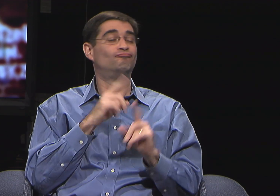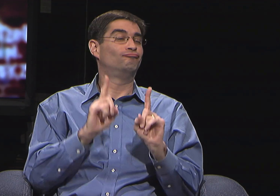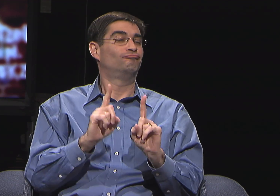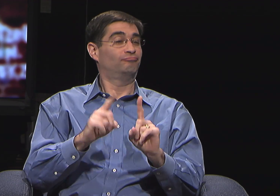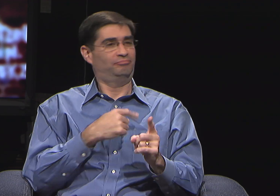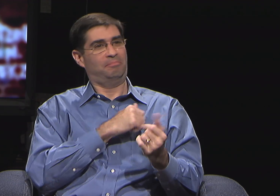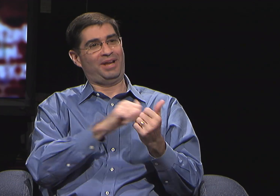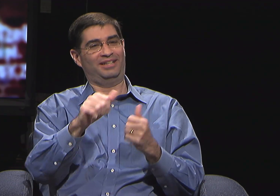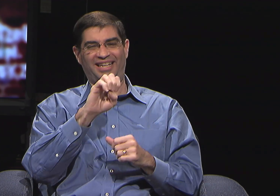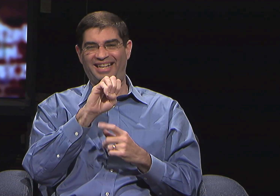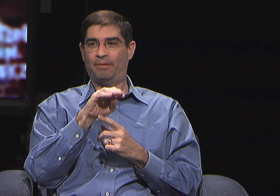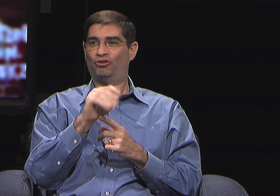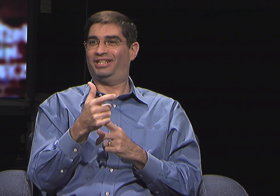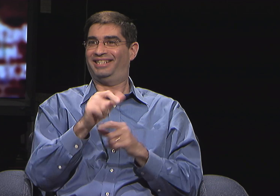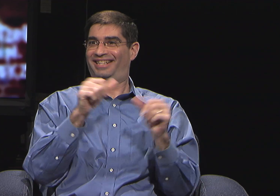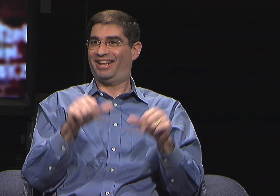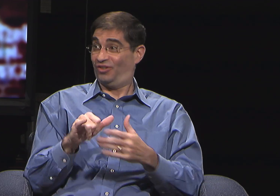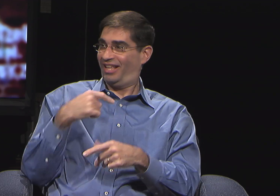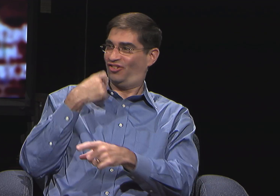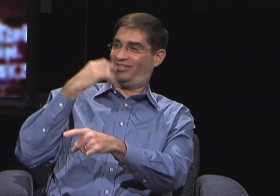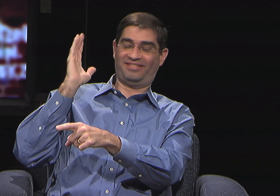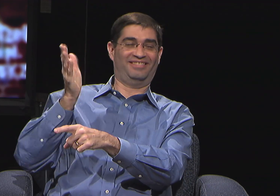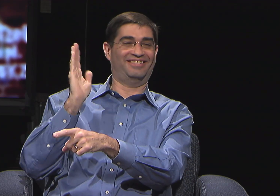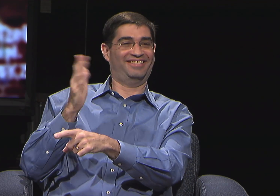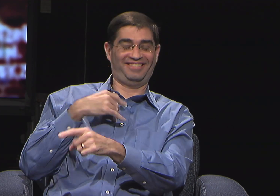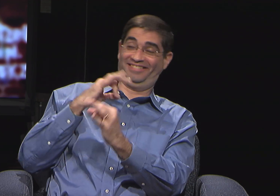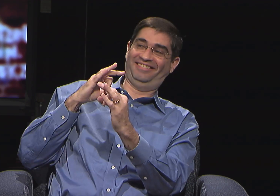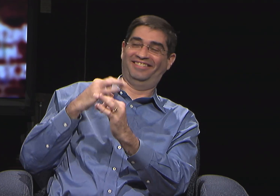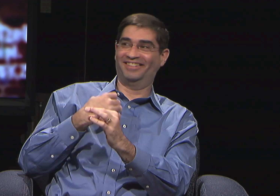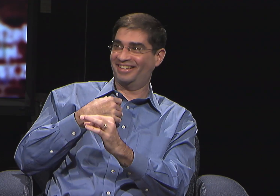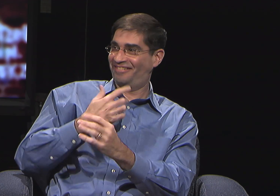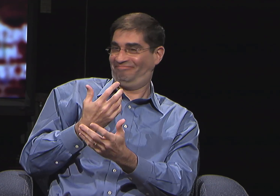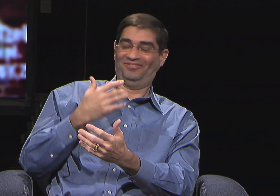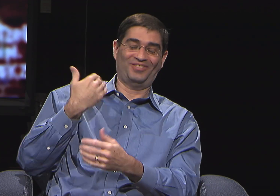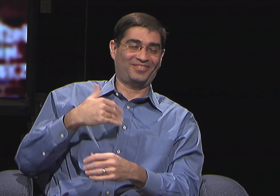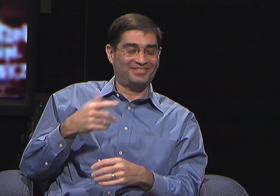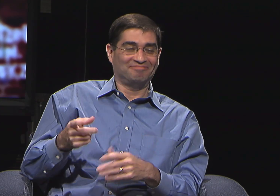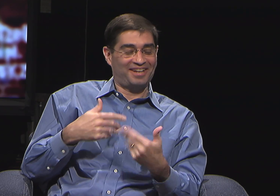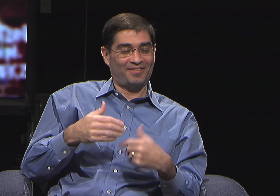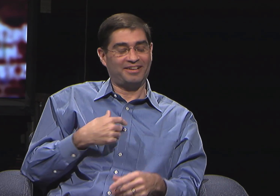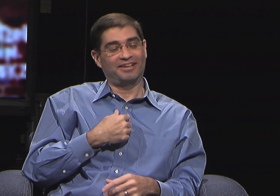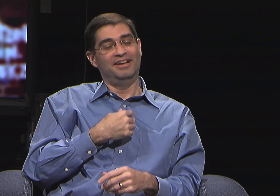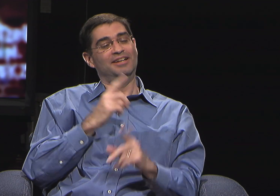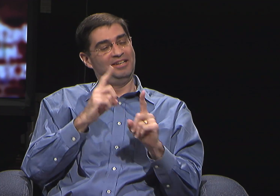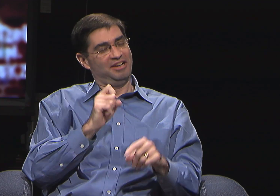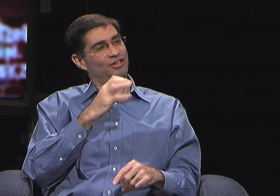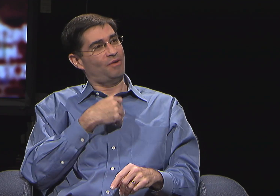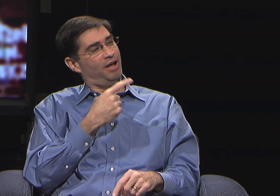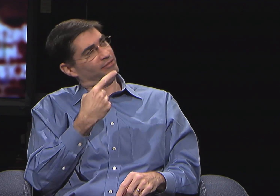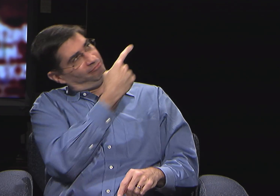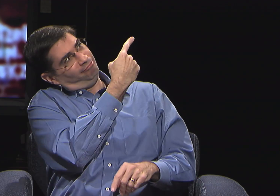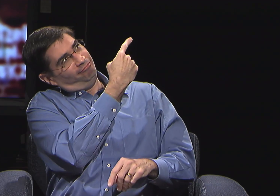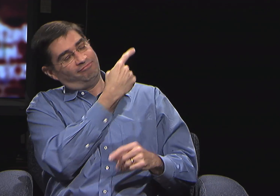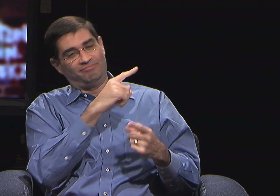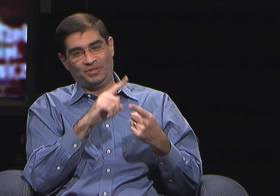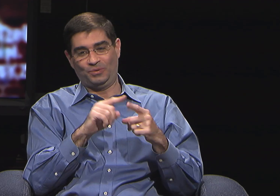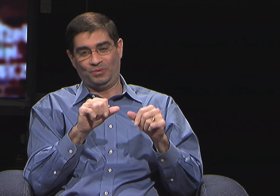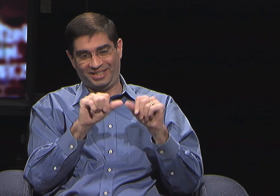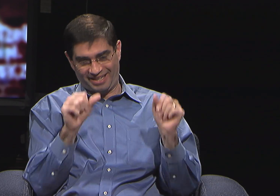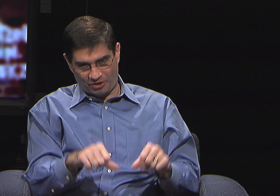As we passed the statue of EMG - and it was surprising to see myself just now in that last video - I pointed to it and I told her,